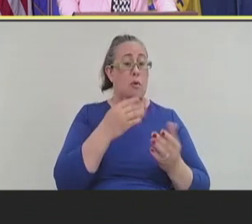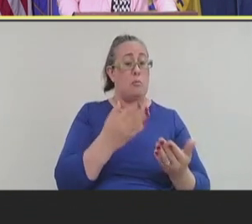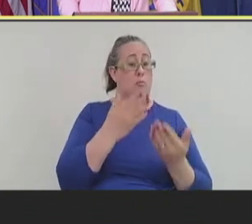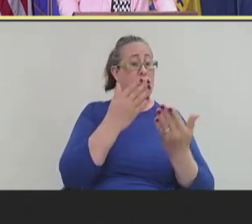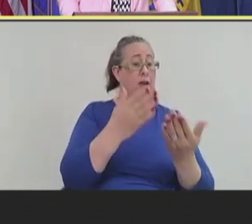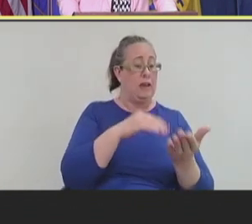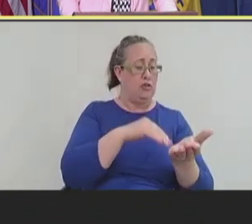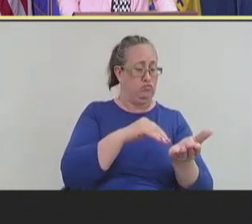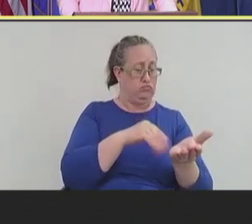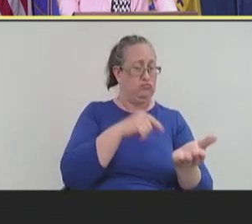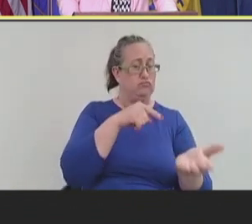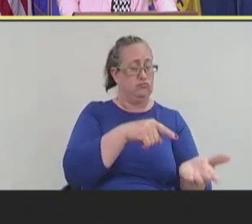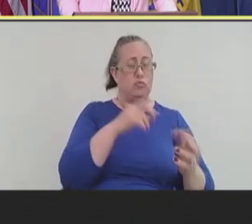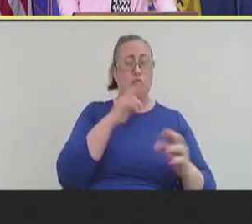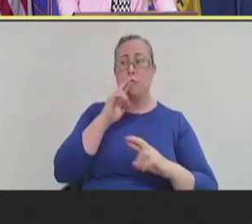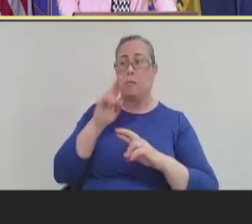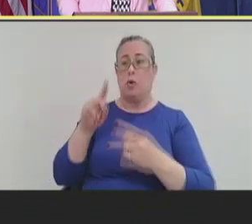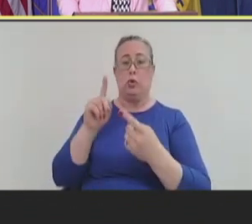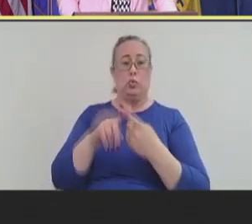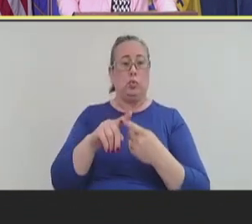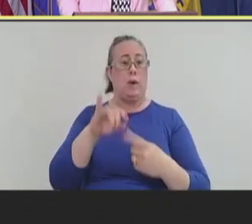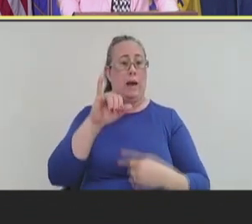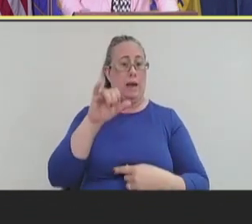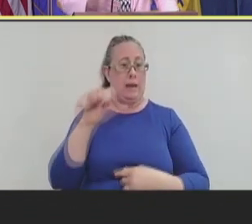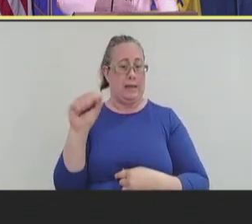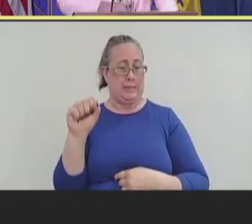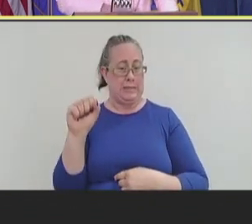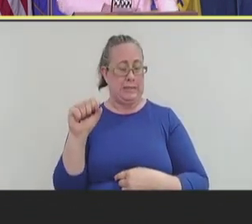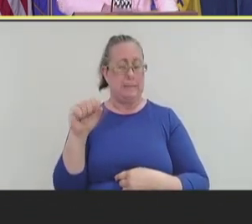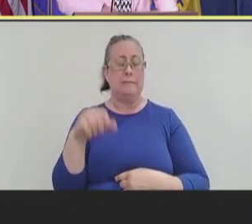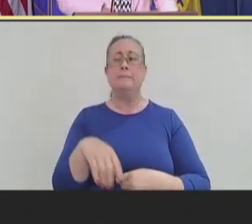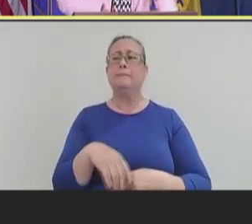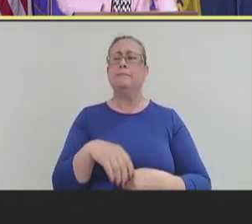that vaccine to the immunization information system. So, Shannon mentioned that policies